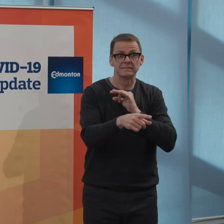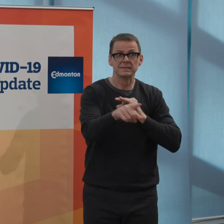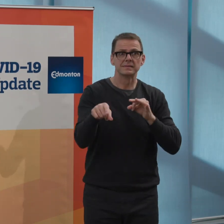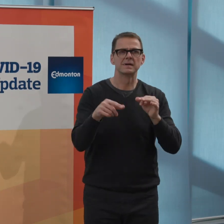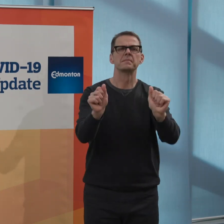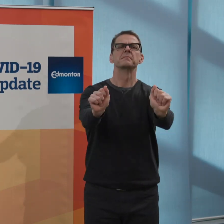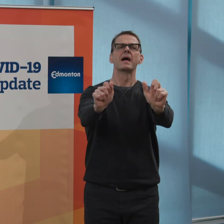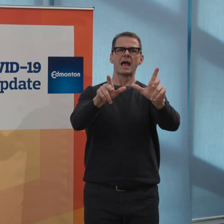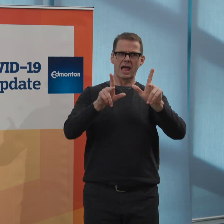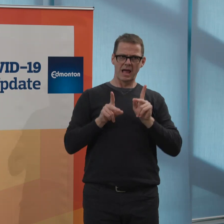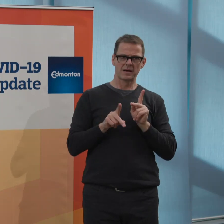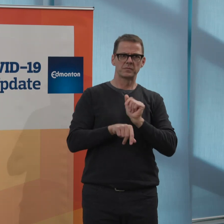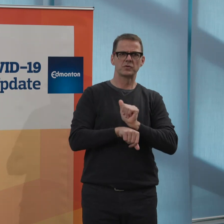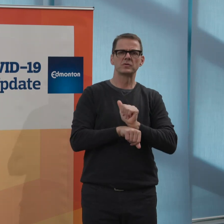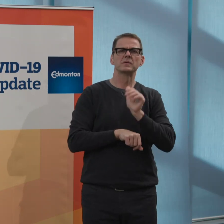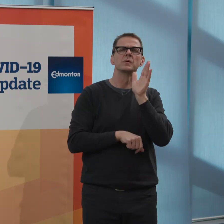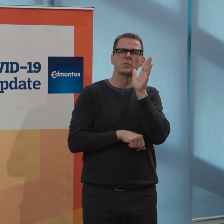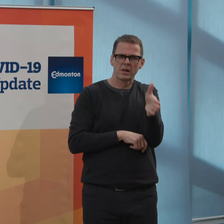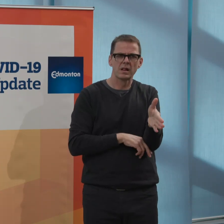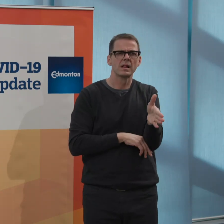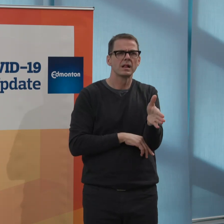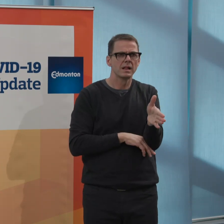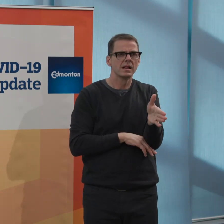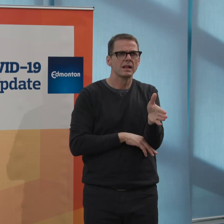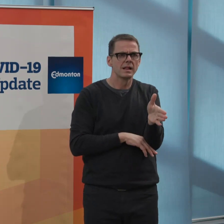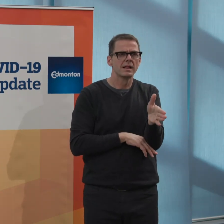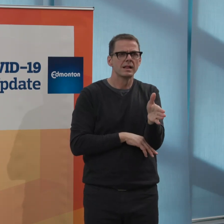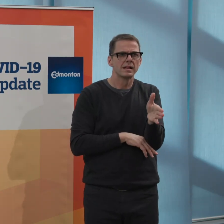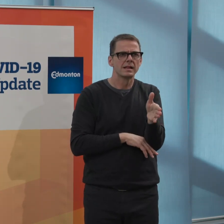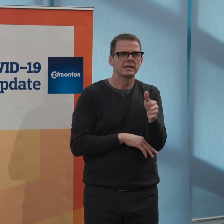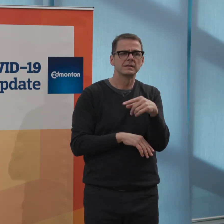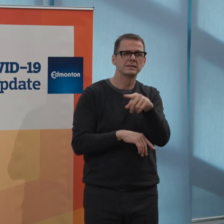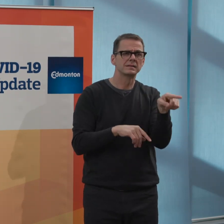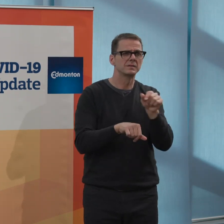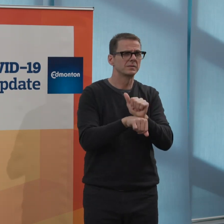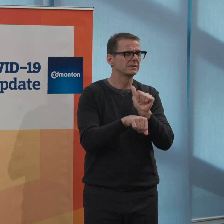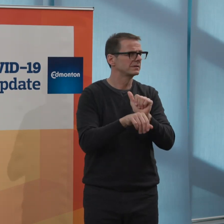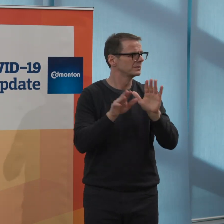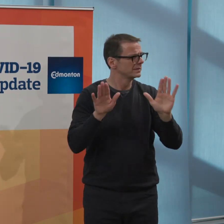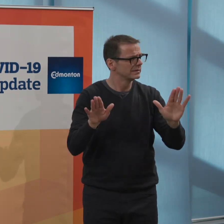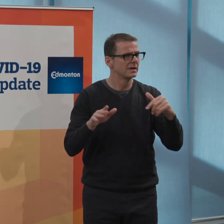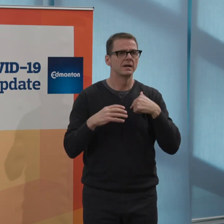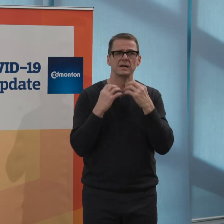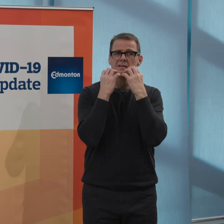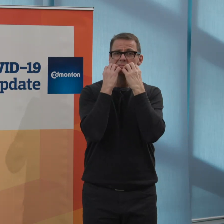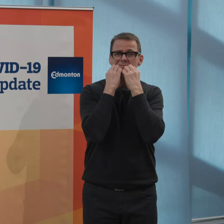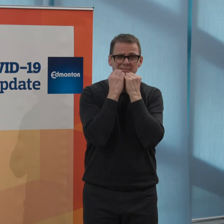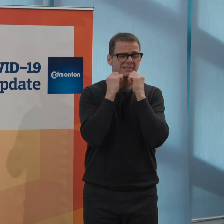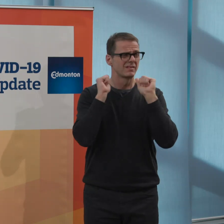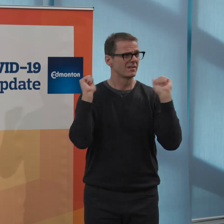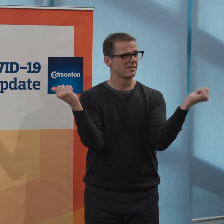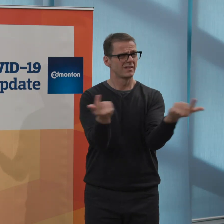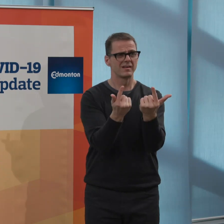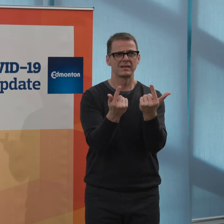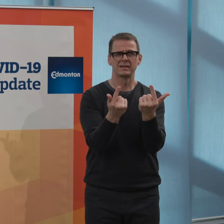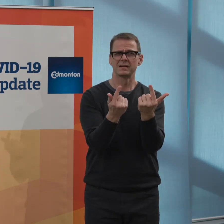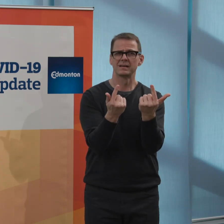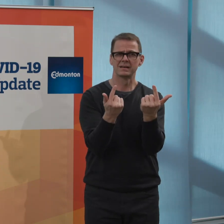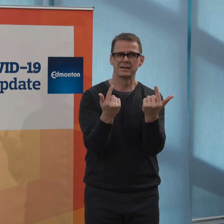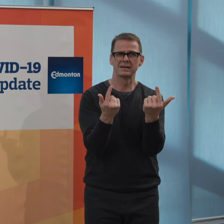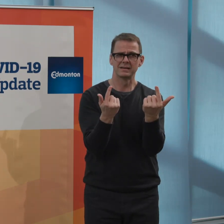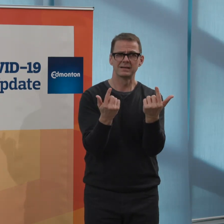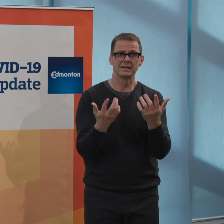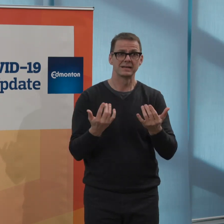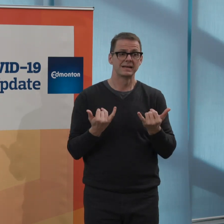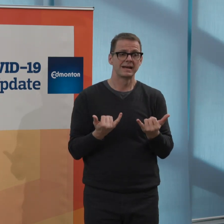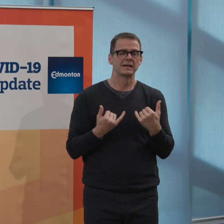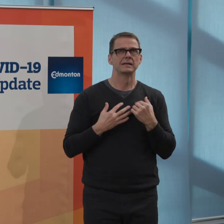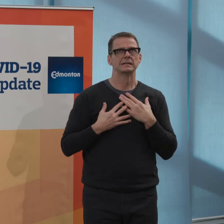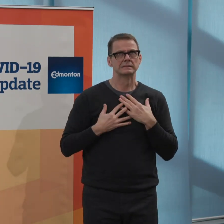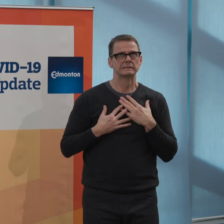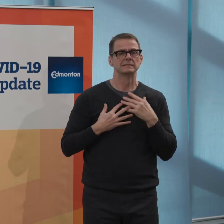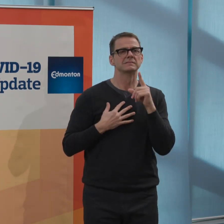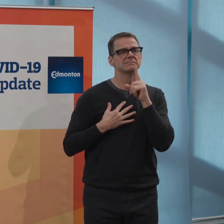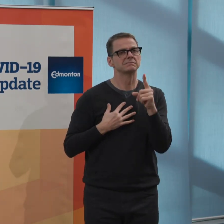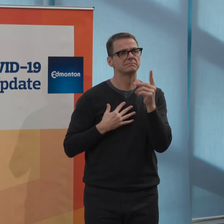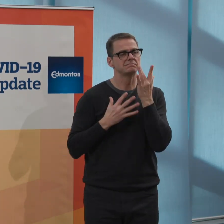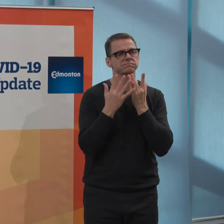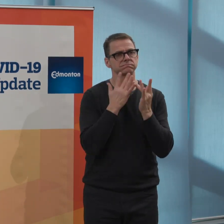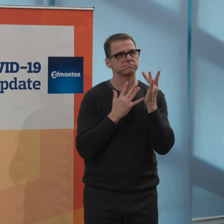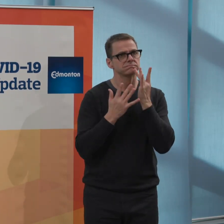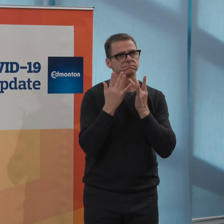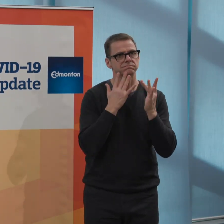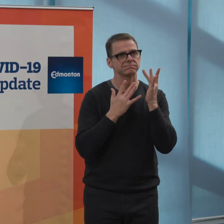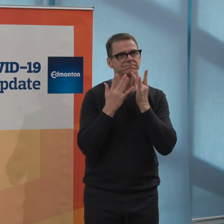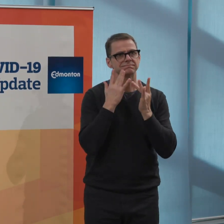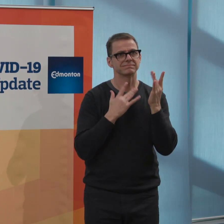this is a reflection of the current situation that we're in last couple of